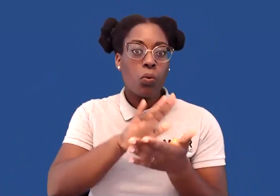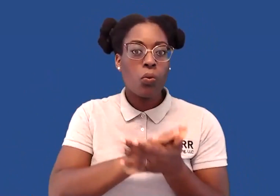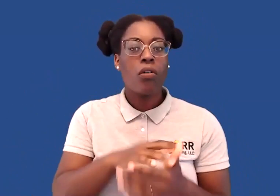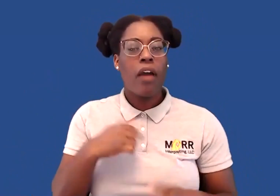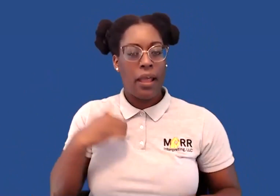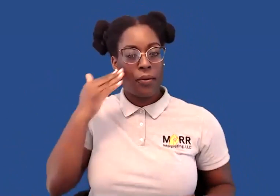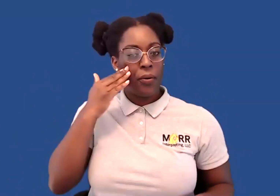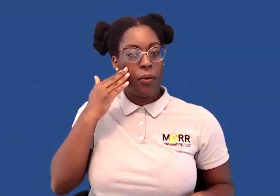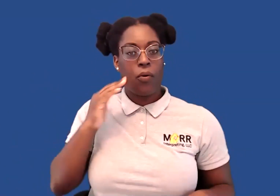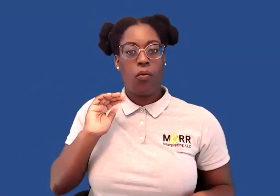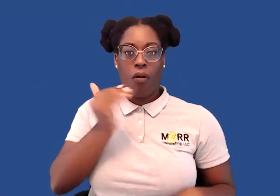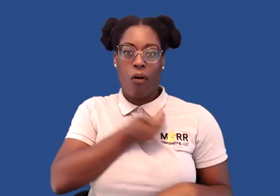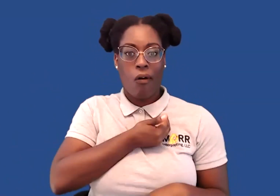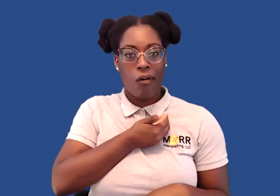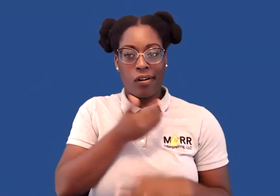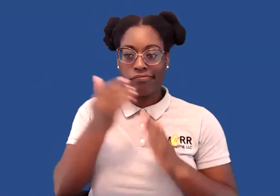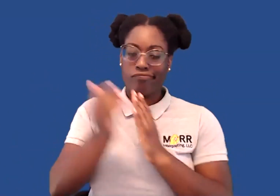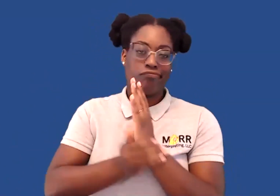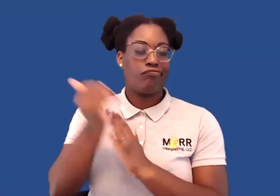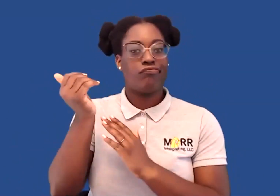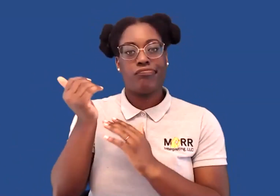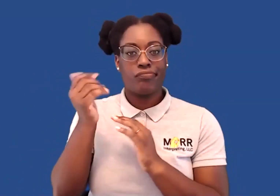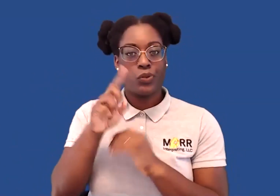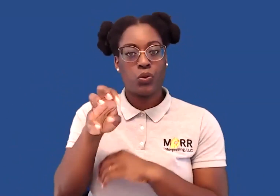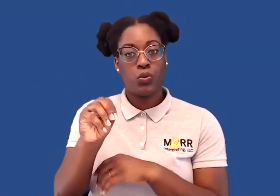and that's kind of being accepted as the natural form of things now.